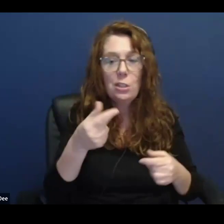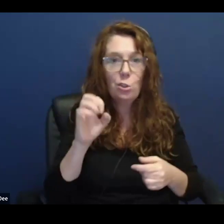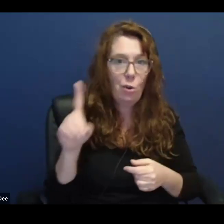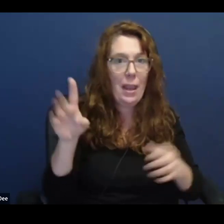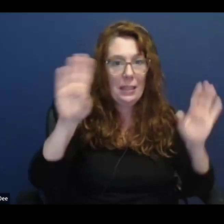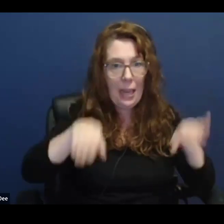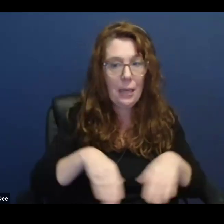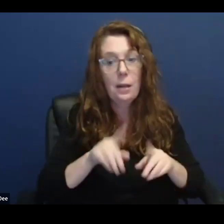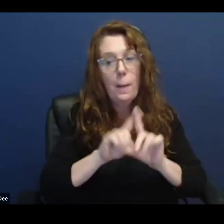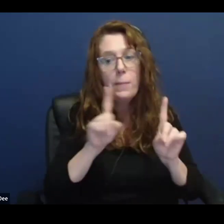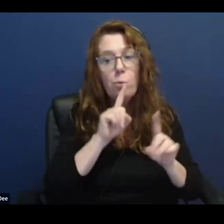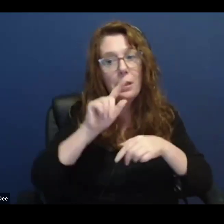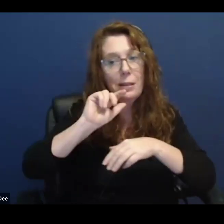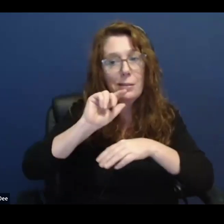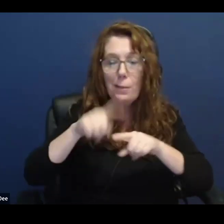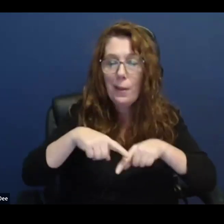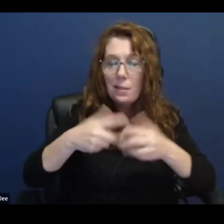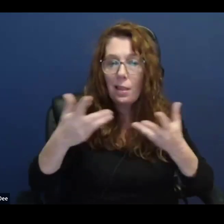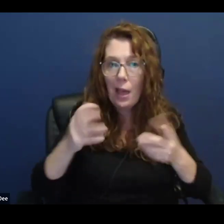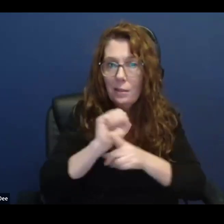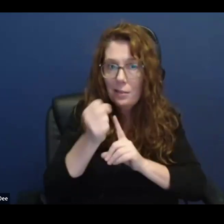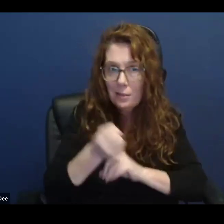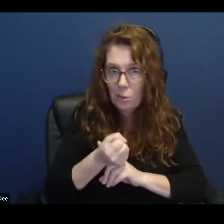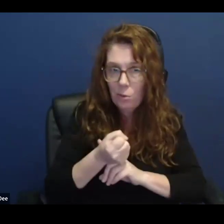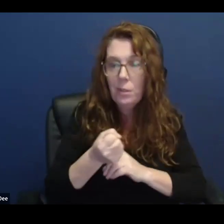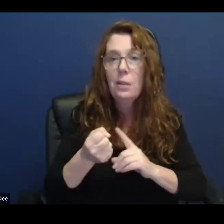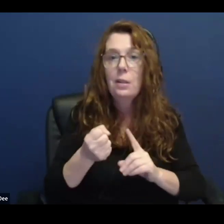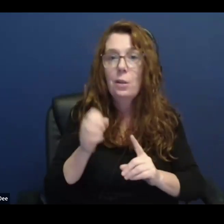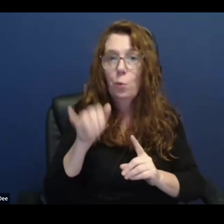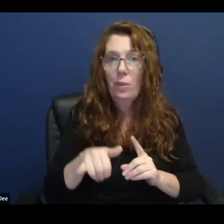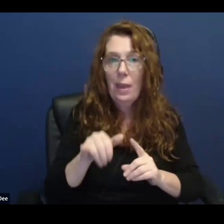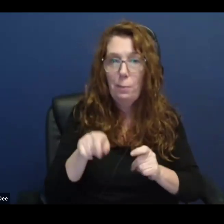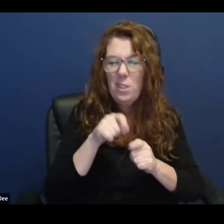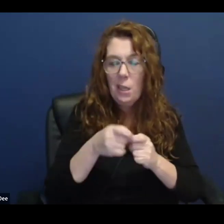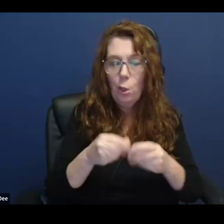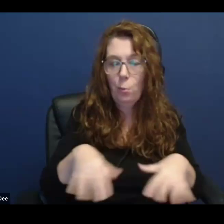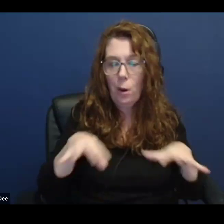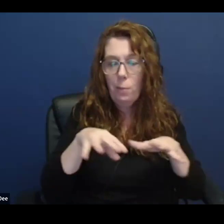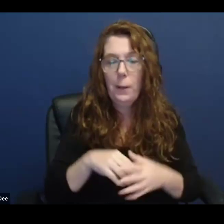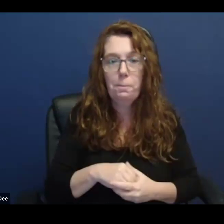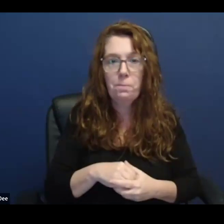a lot on the circumstances involved um with that particular property. I'm going to give the same